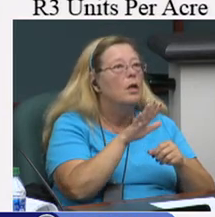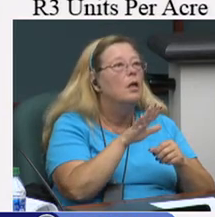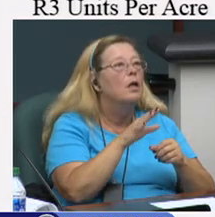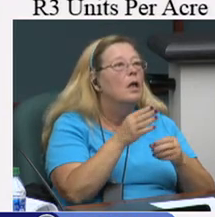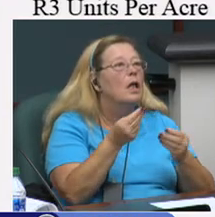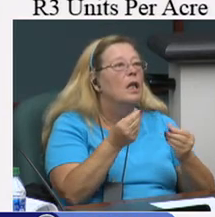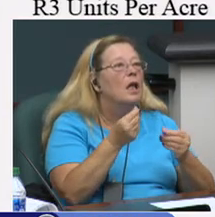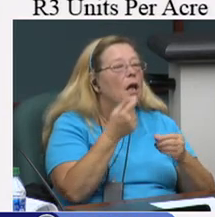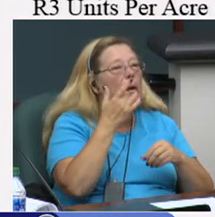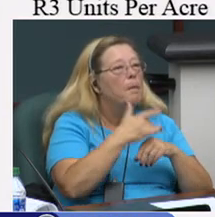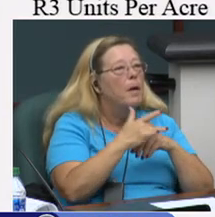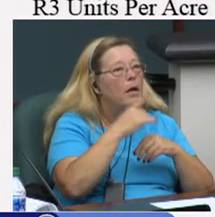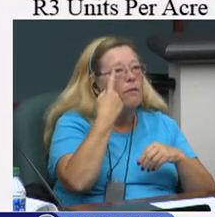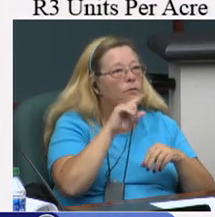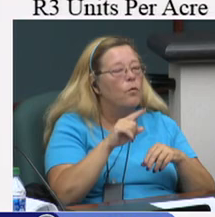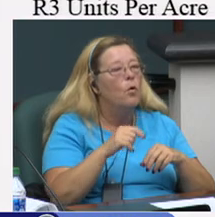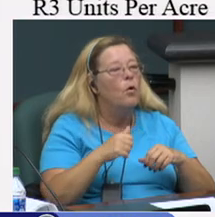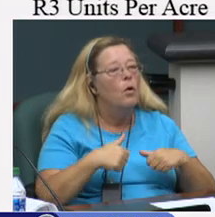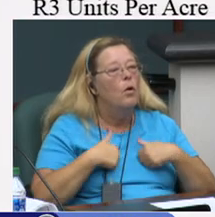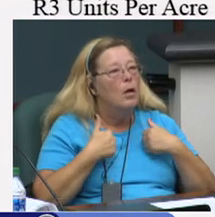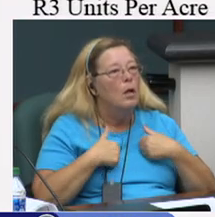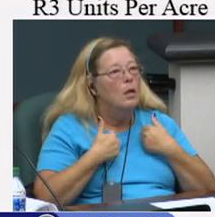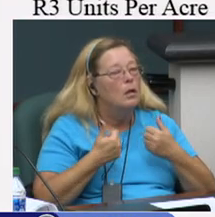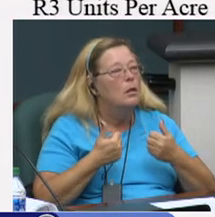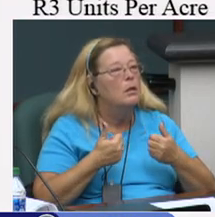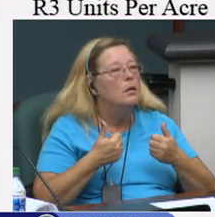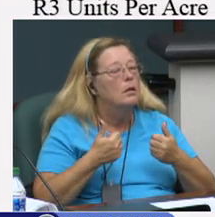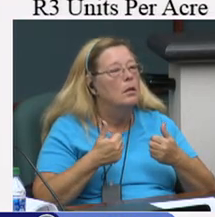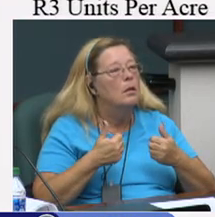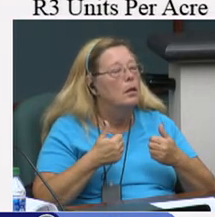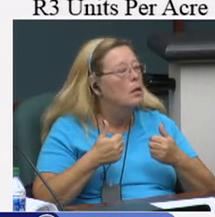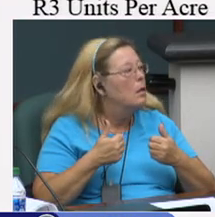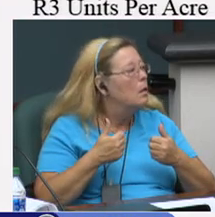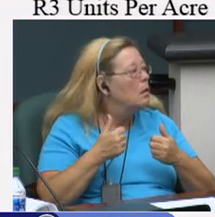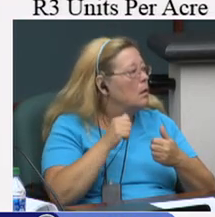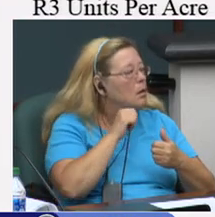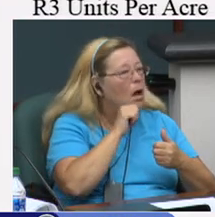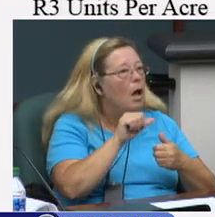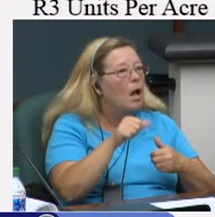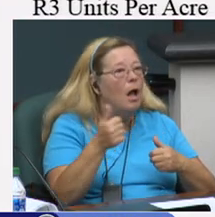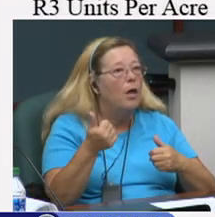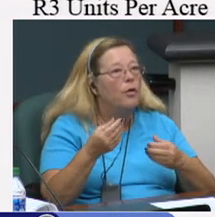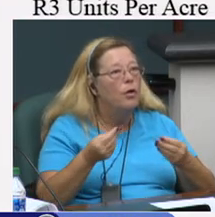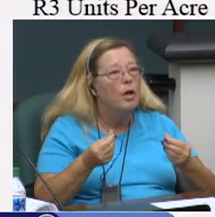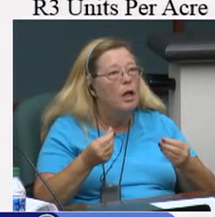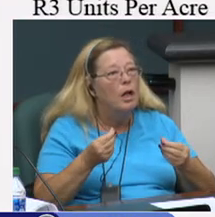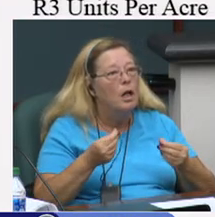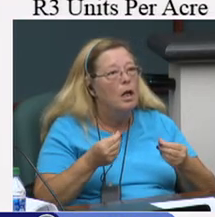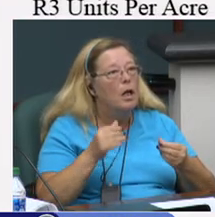available for residential uses not the other land and that percentage jumps up